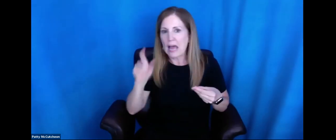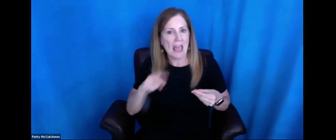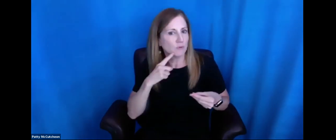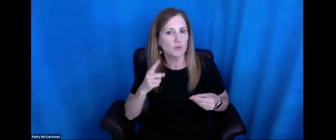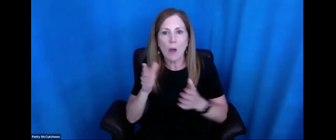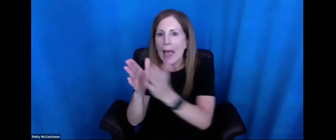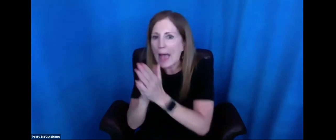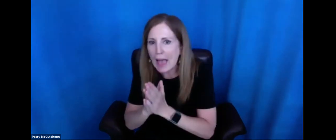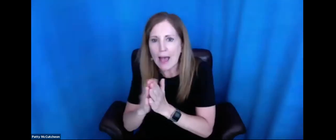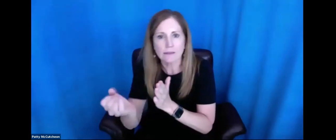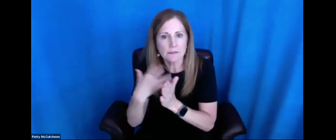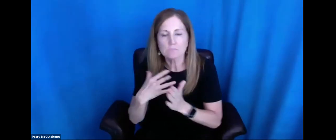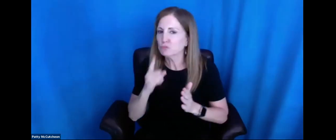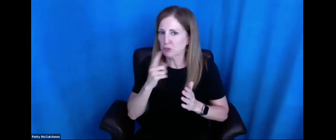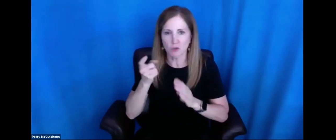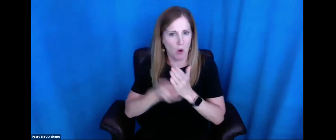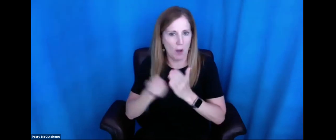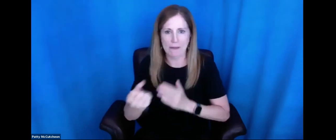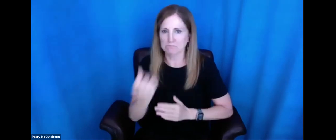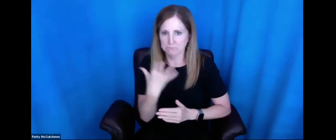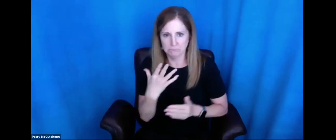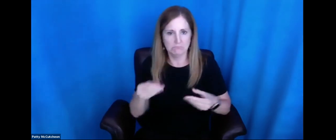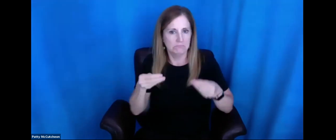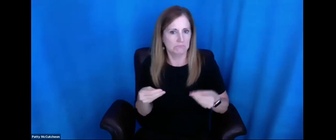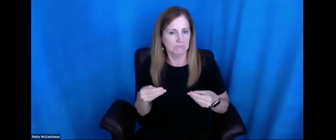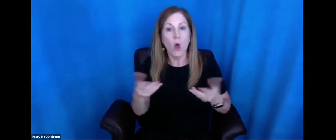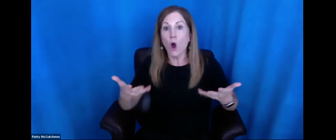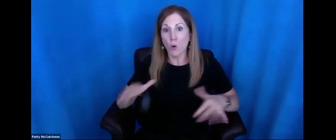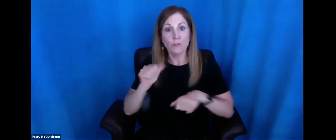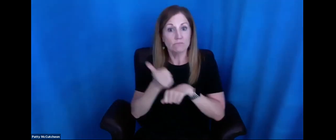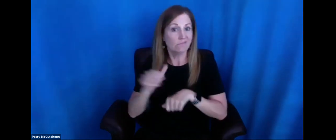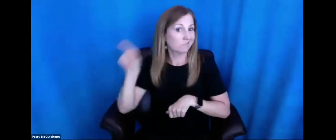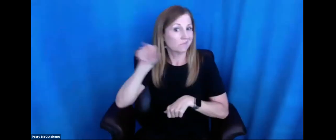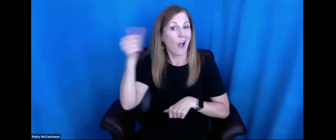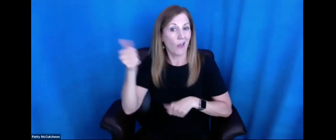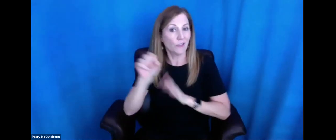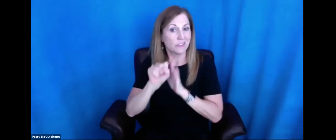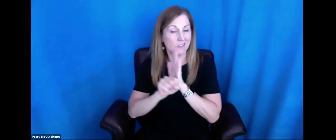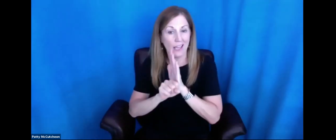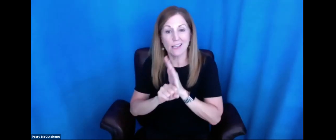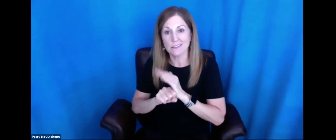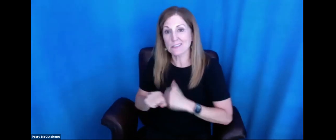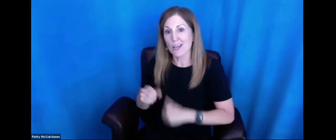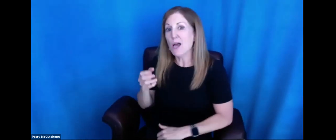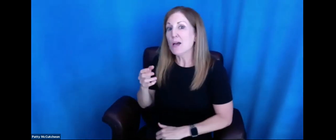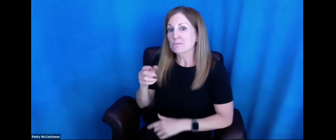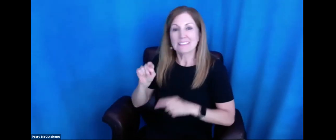And that's a system that's already in place in five states, including blue states and red states.